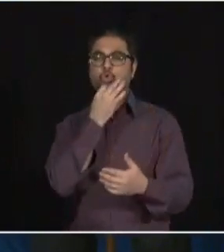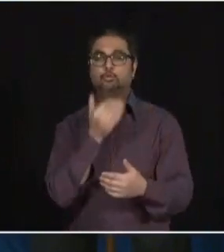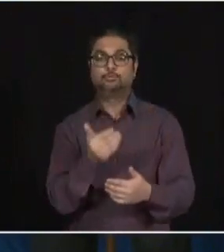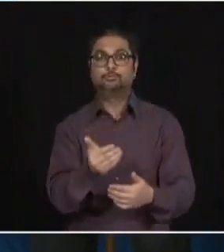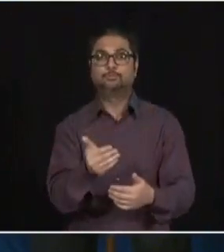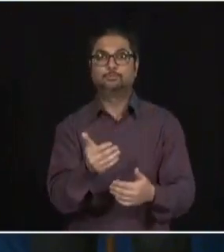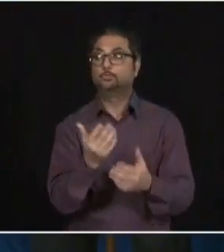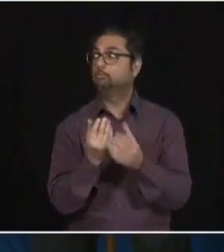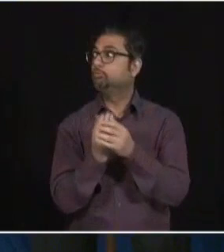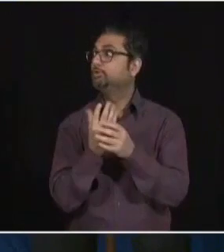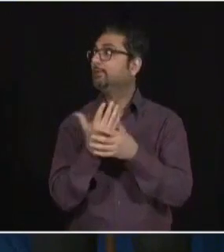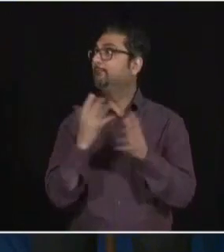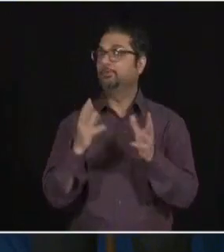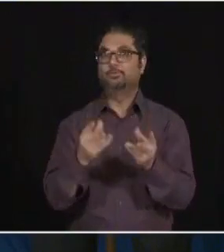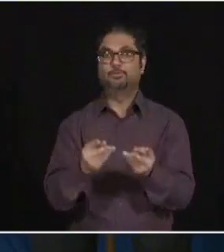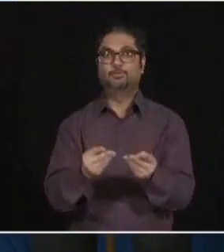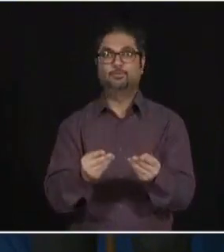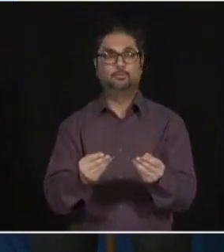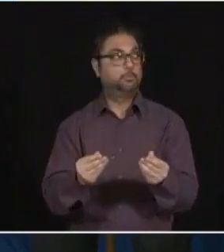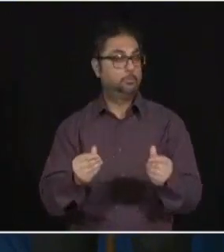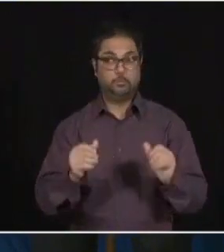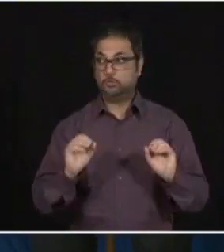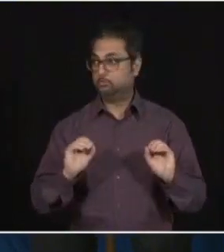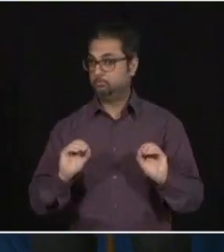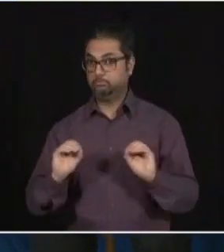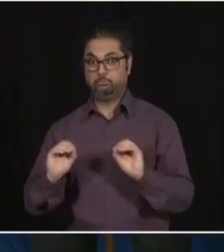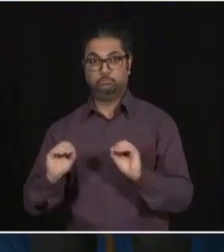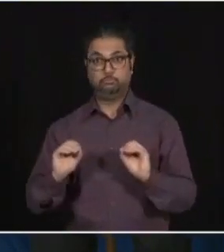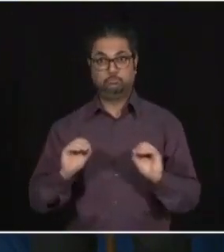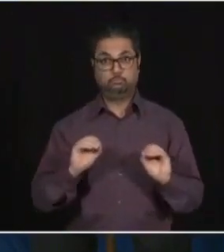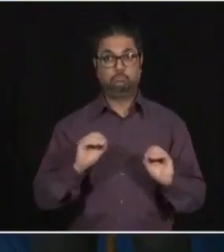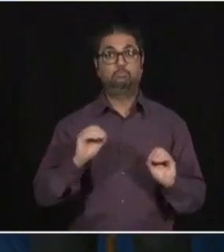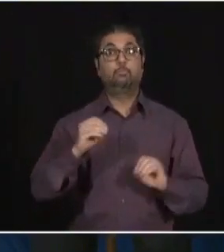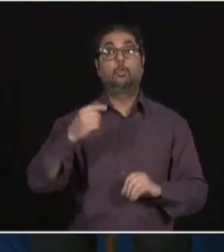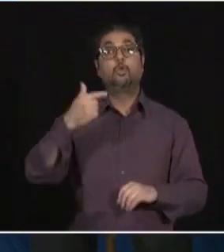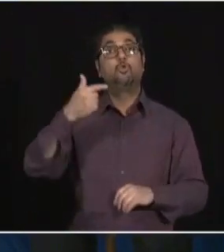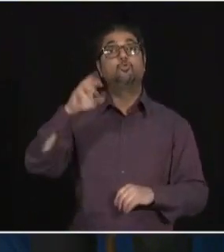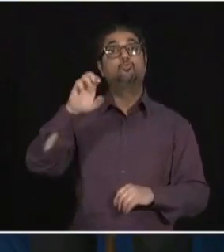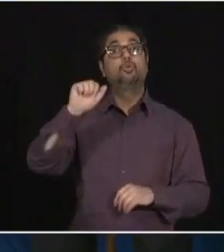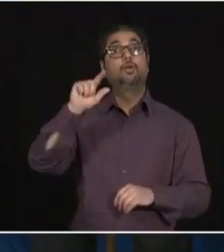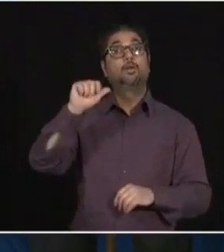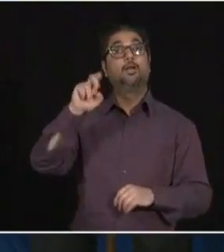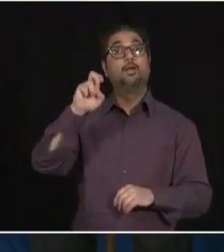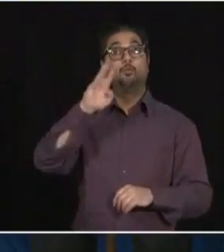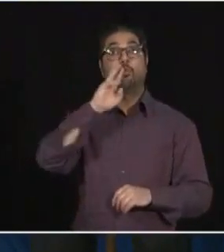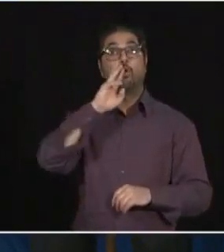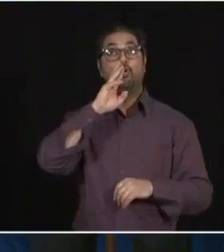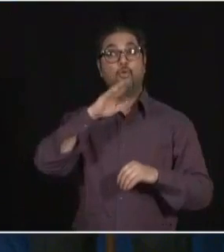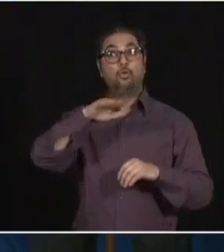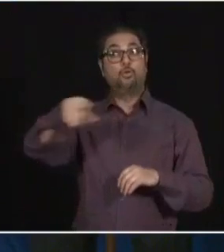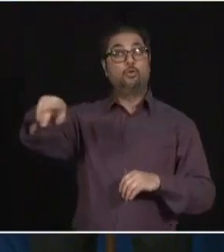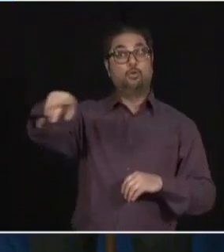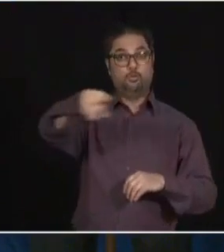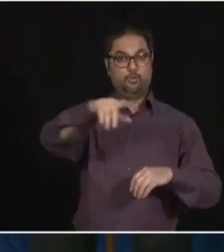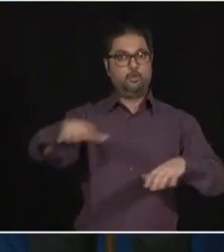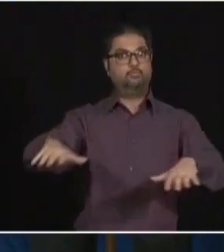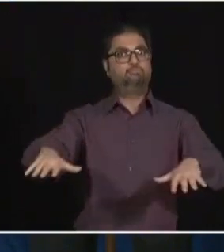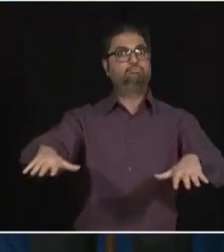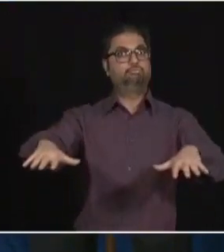Great Lakes, water levels are very high and are expect toed to remain so for the next few months.